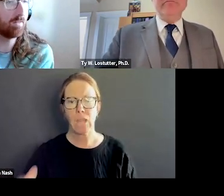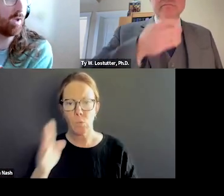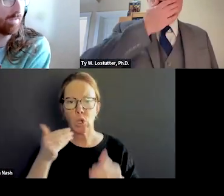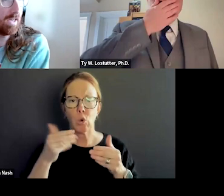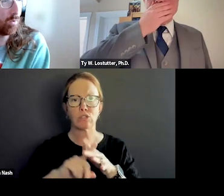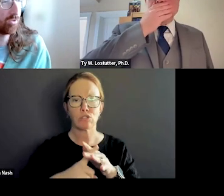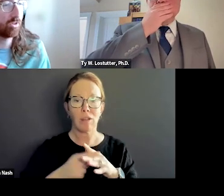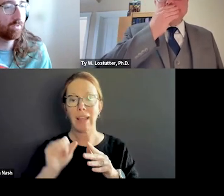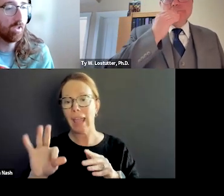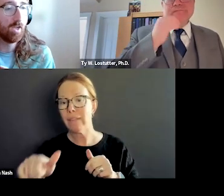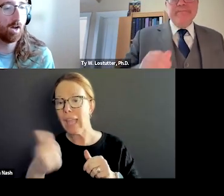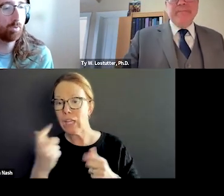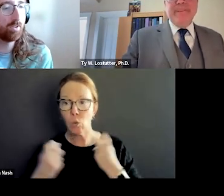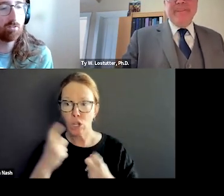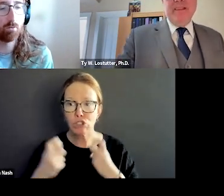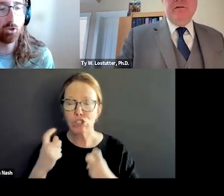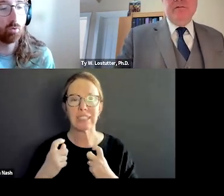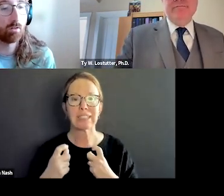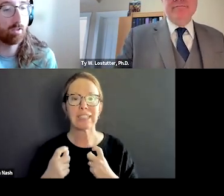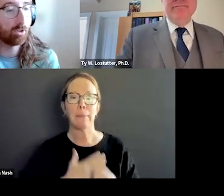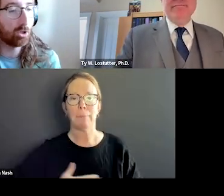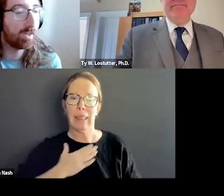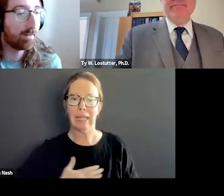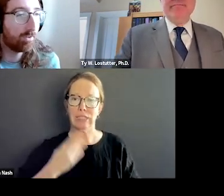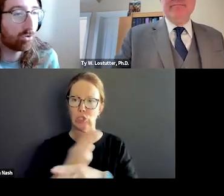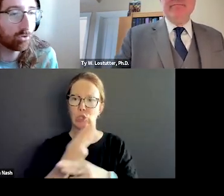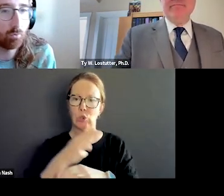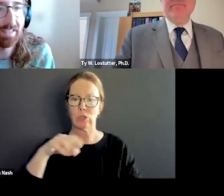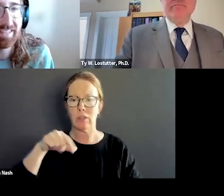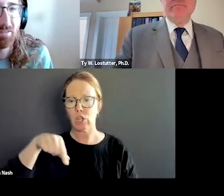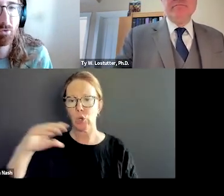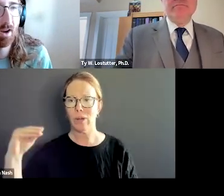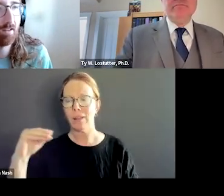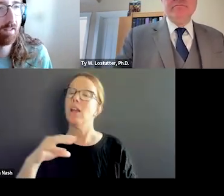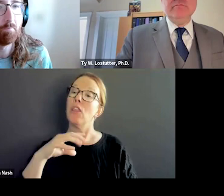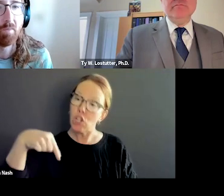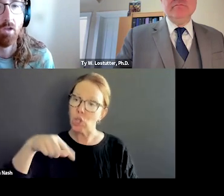But again, if you have any questions, please utilize the Q&A feature so we can keep track of them.